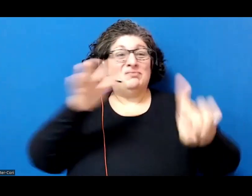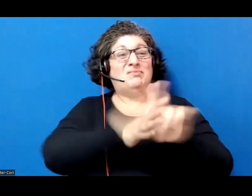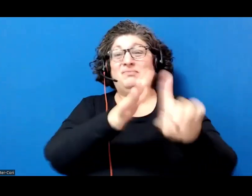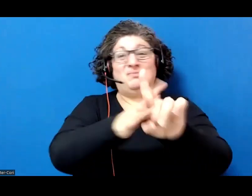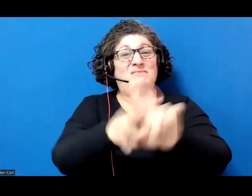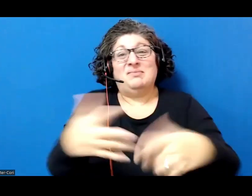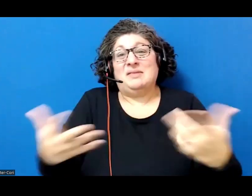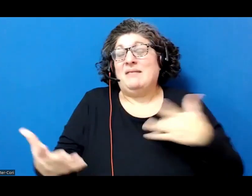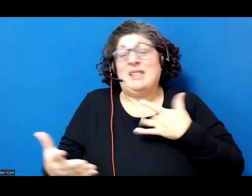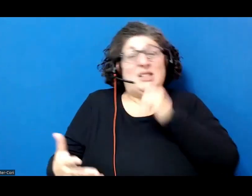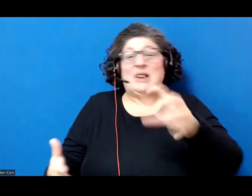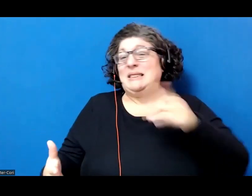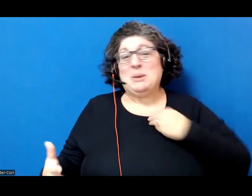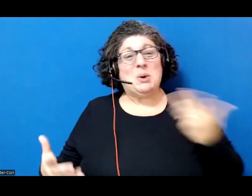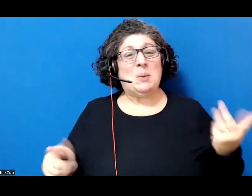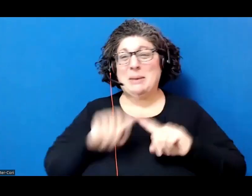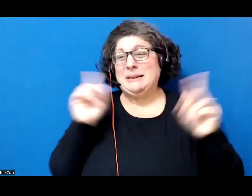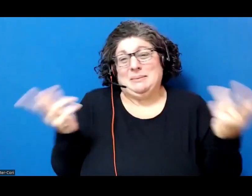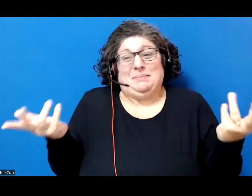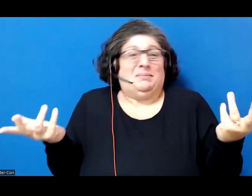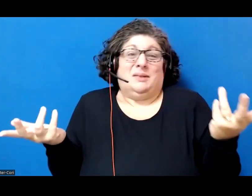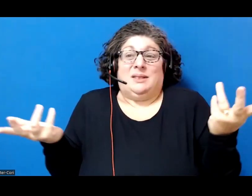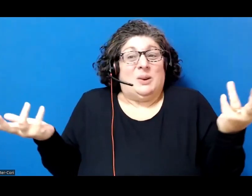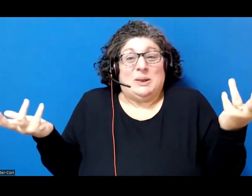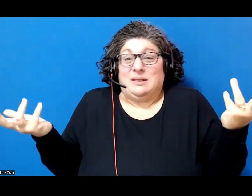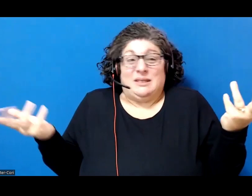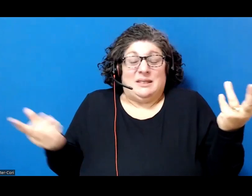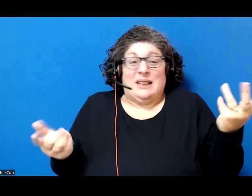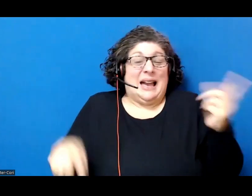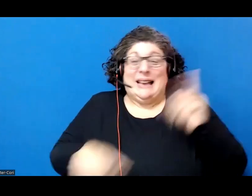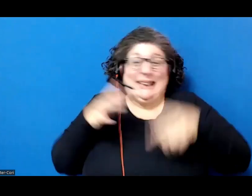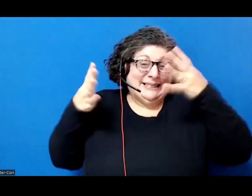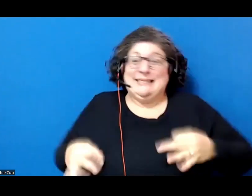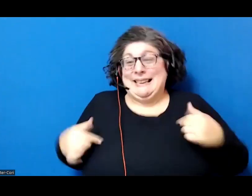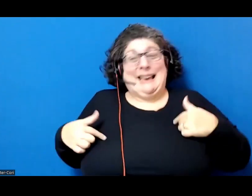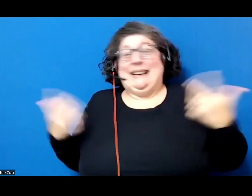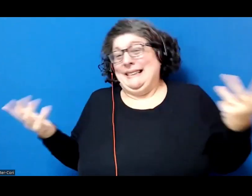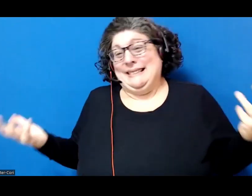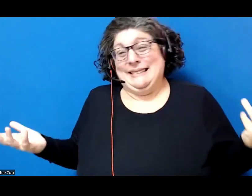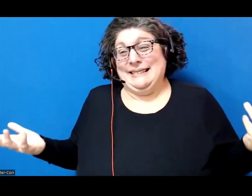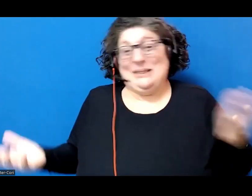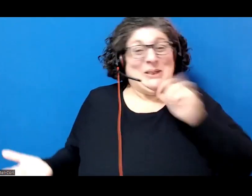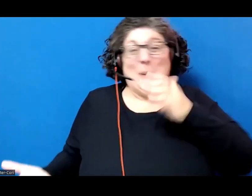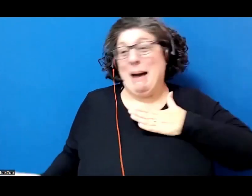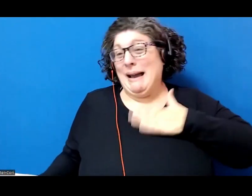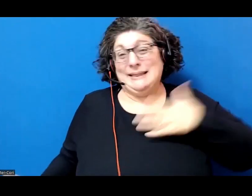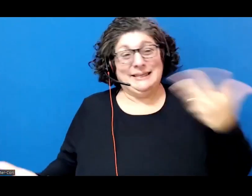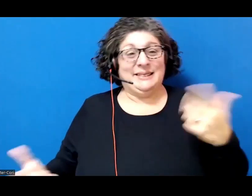But, I don't get to decide.Yeah, I don't have anything to add to that.